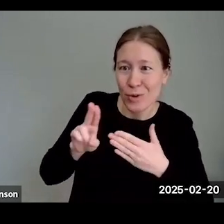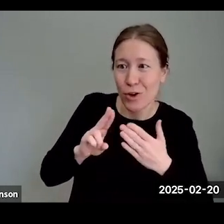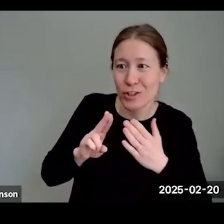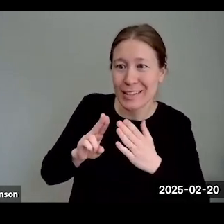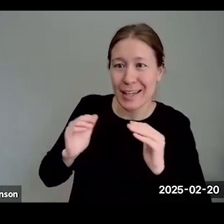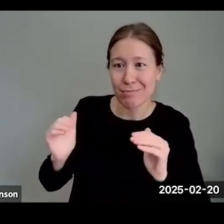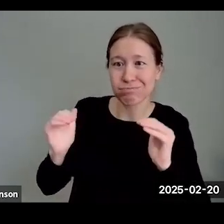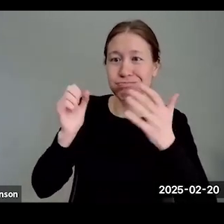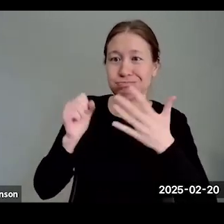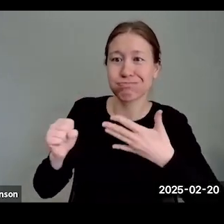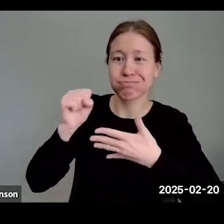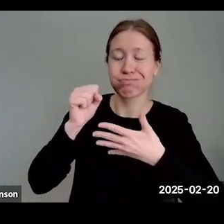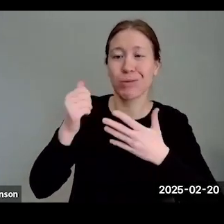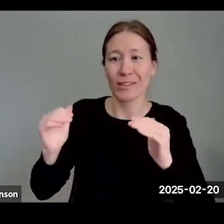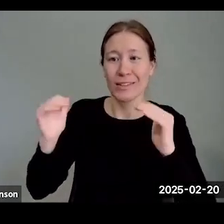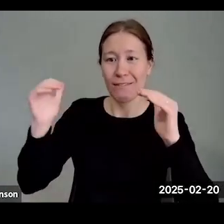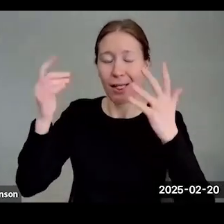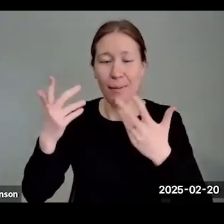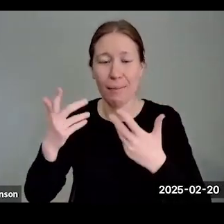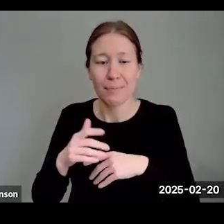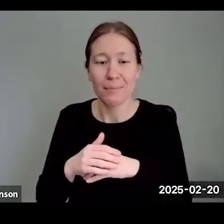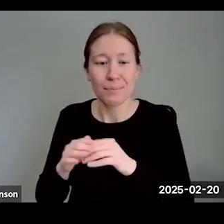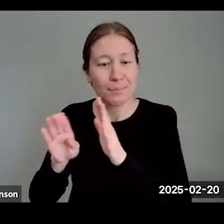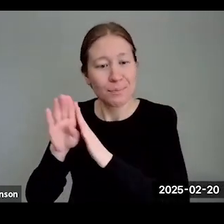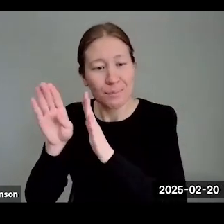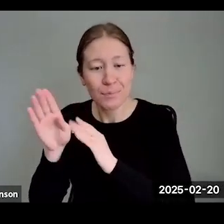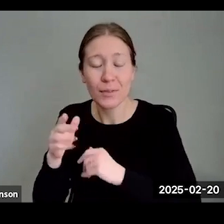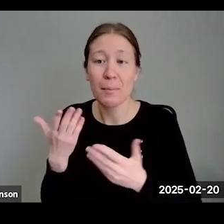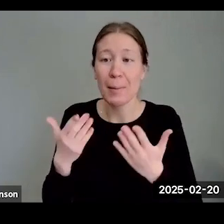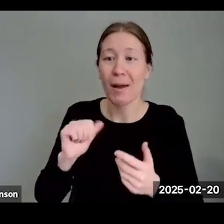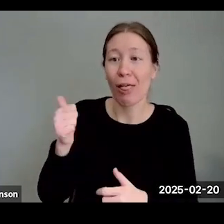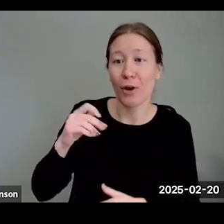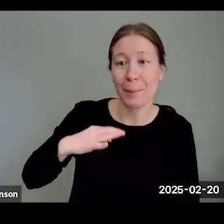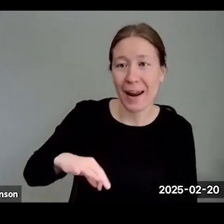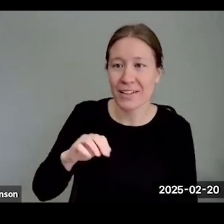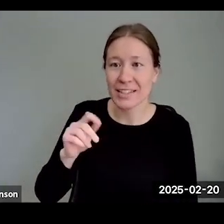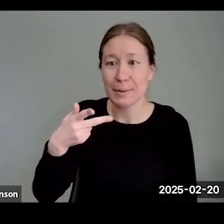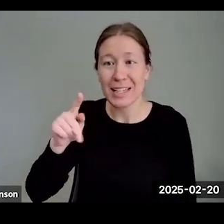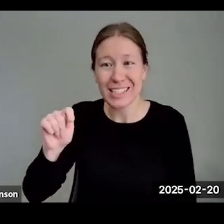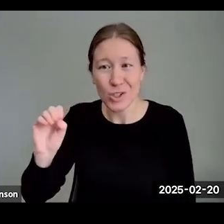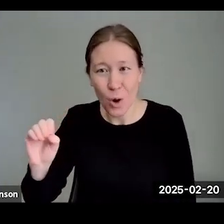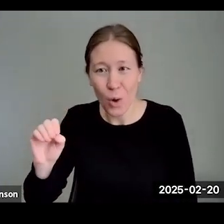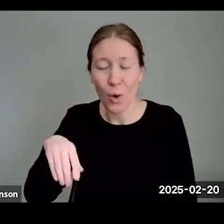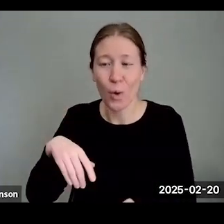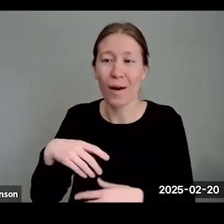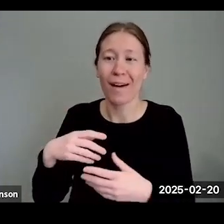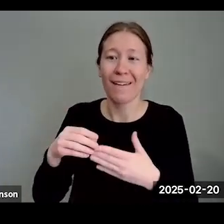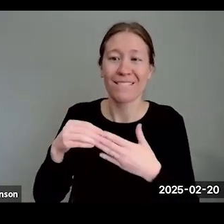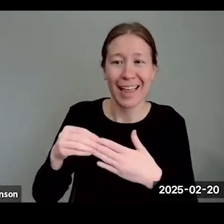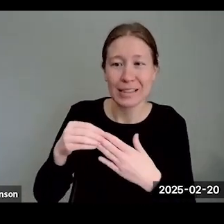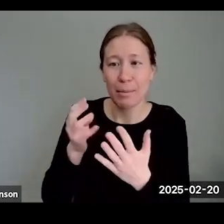And any benefits, like PTO, flexible schedules, medical and dental coverage, things of that nature.